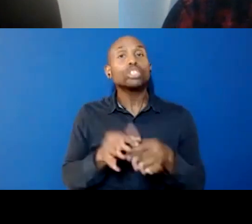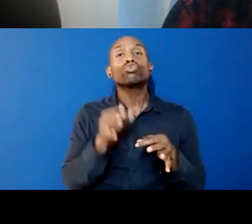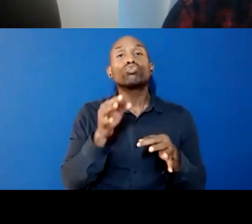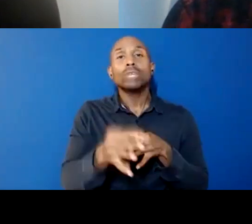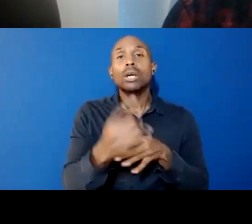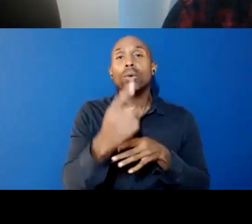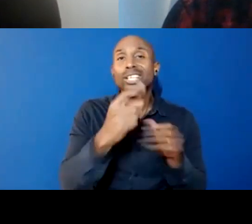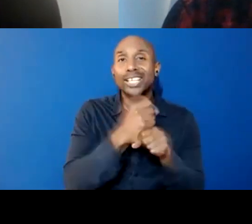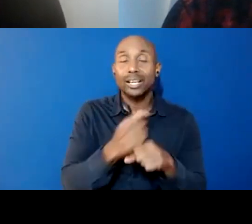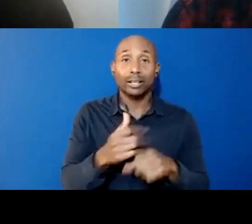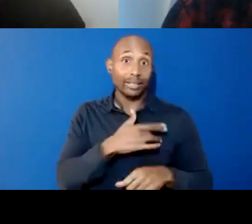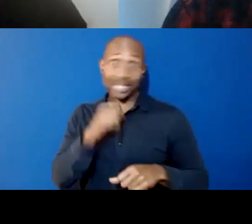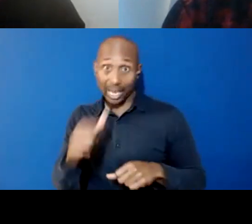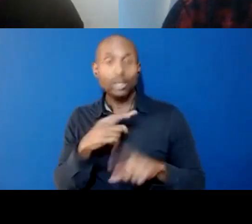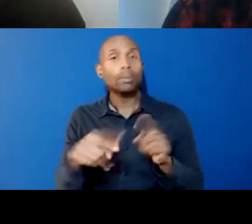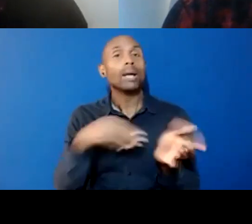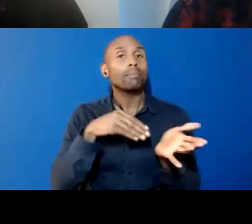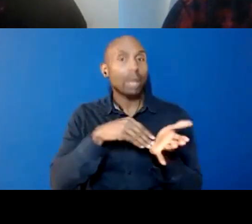but domestic programs as well.